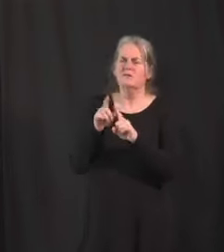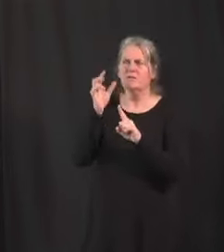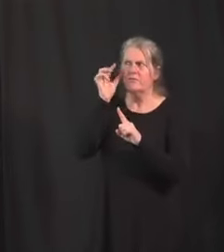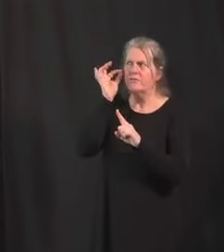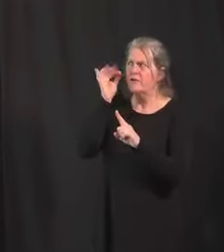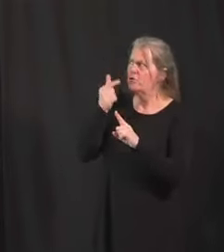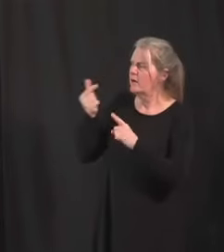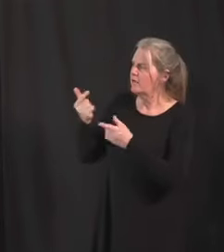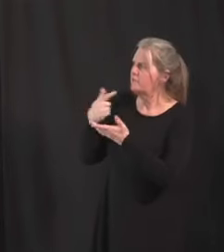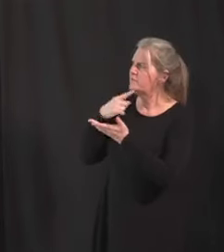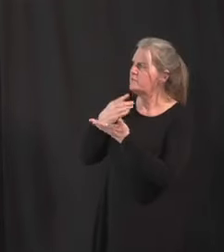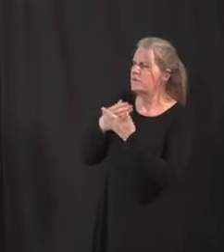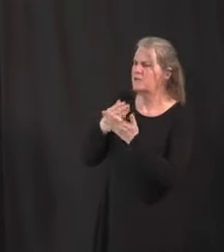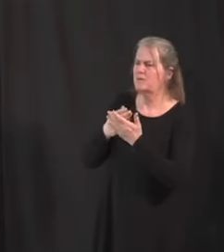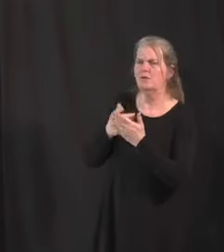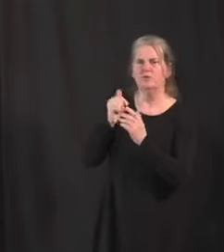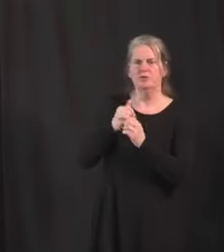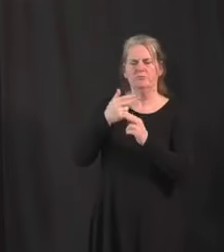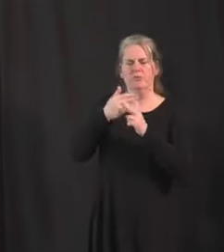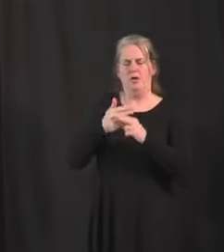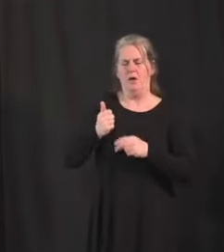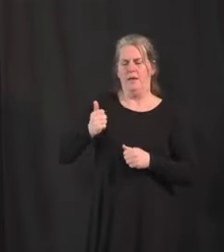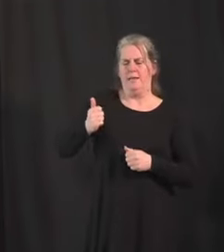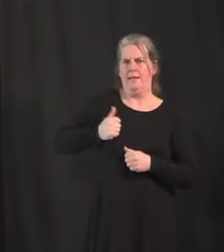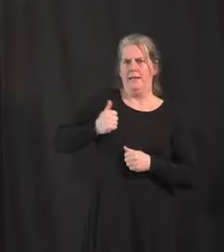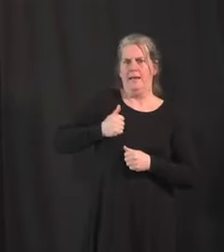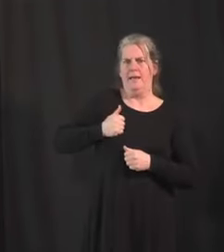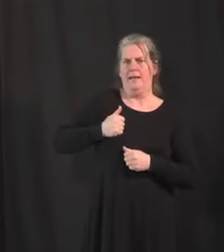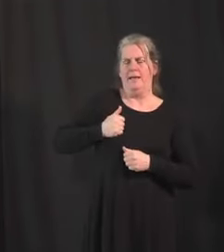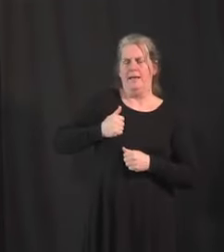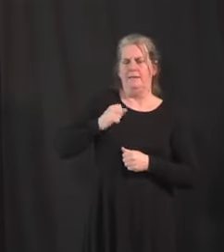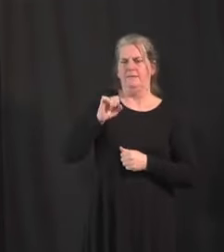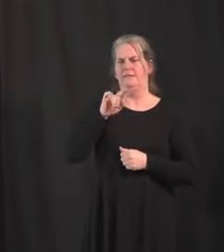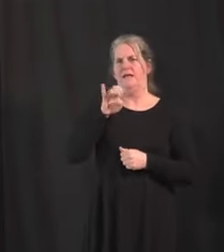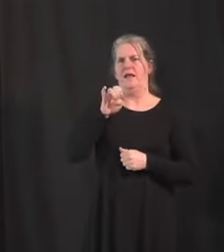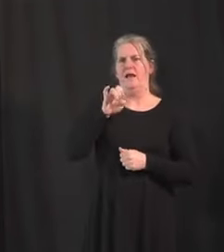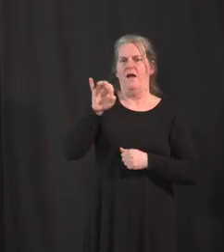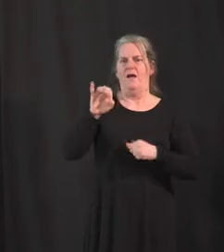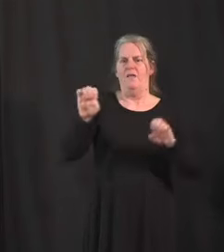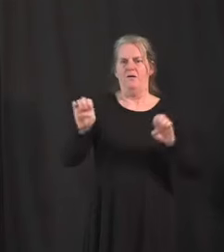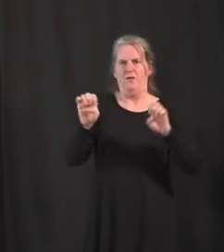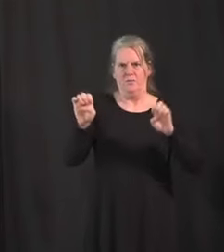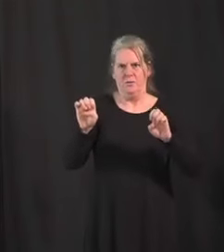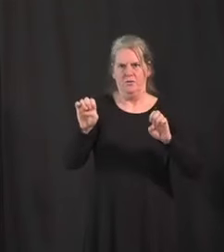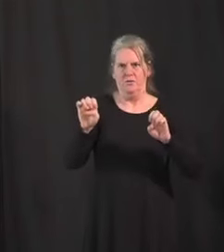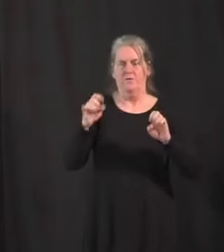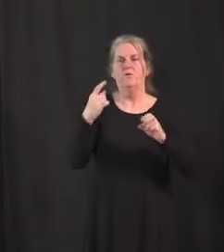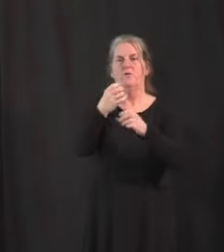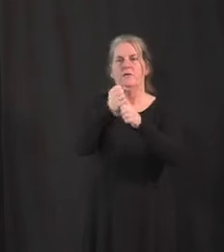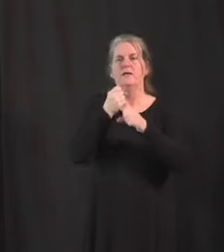EMERGENCY WOULD NEED TO BE DECLARED BASED UPON THE PROCUREMENT OF MEDICAL SUPPLIES. IT WAS THE OPINION OF ALL